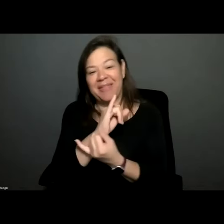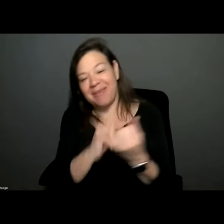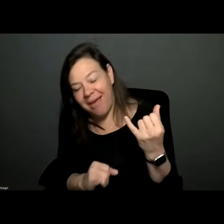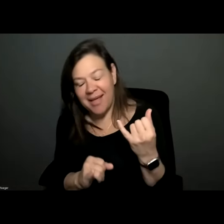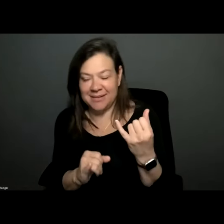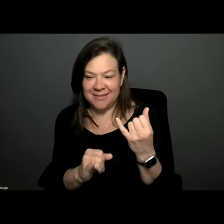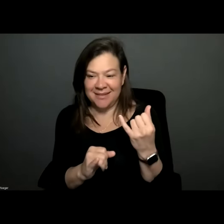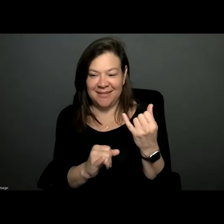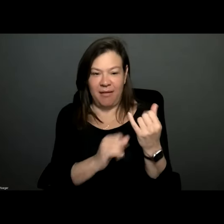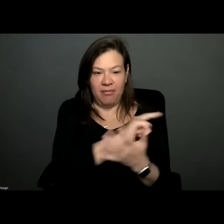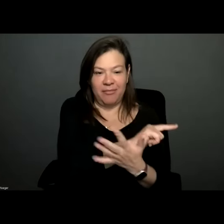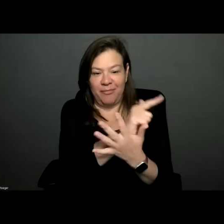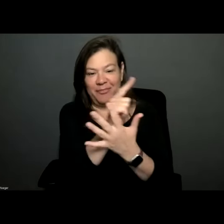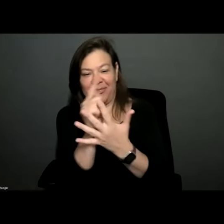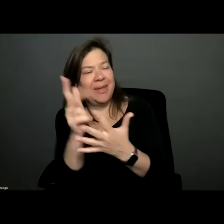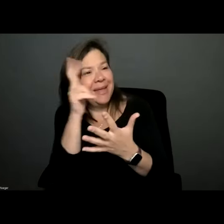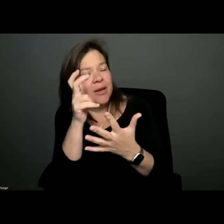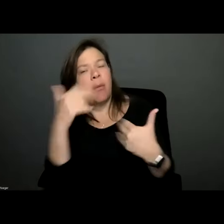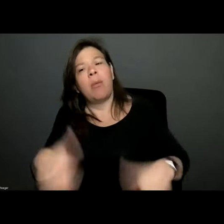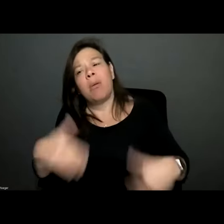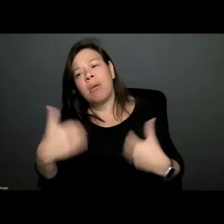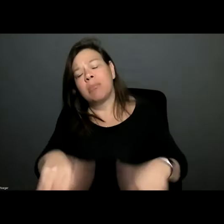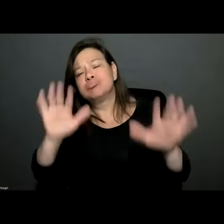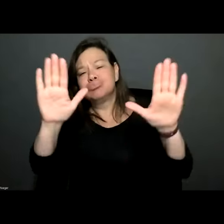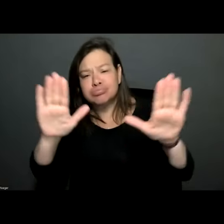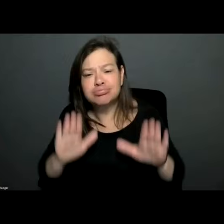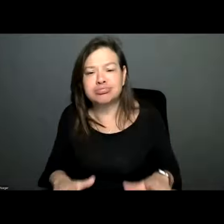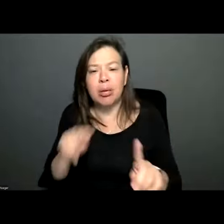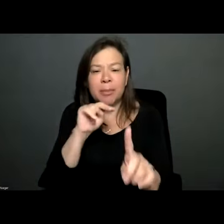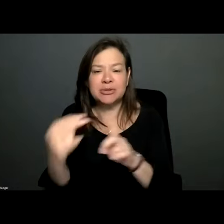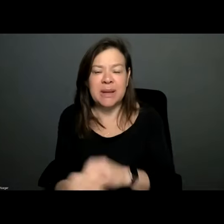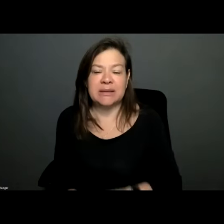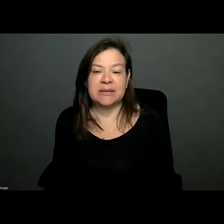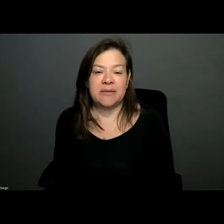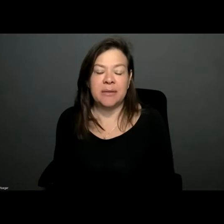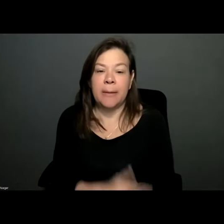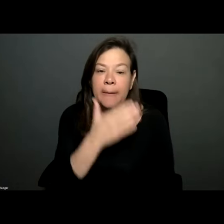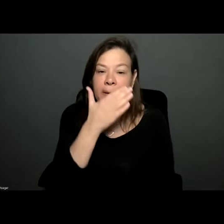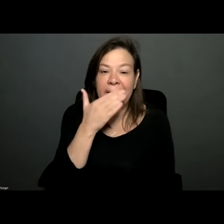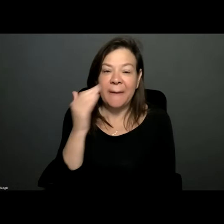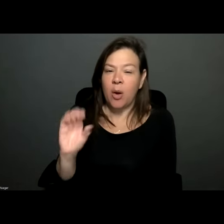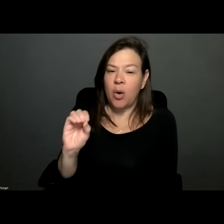to hear all these fantastic perspectives. Ophira, I really love that idea